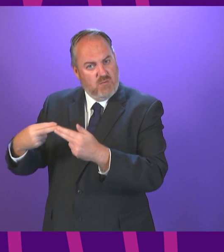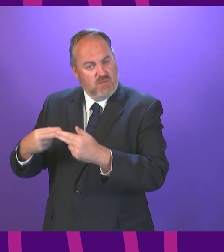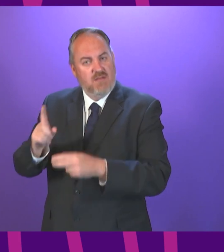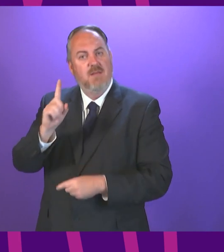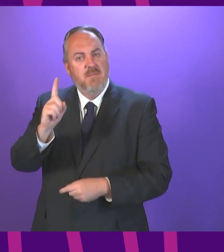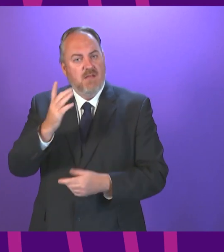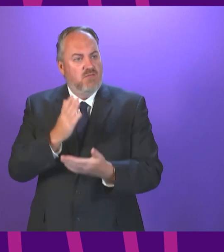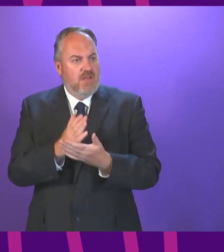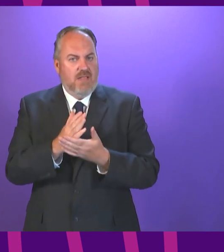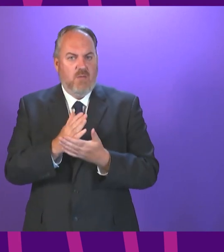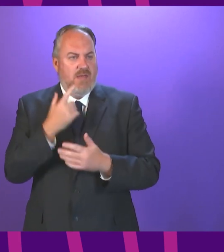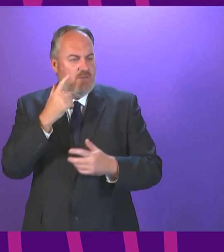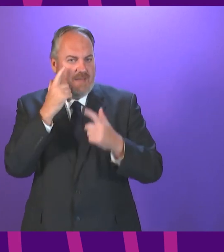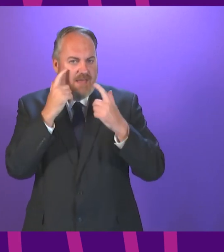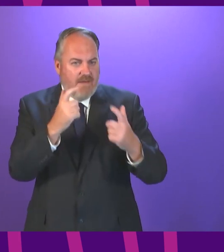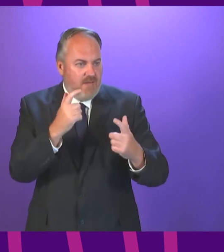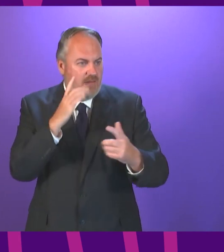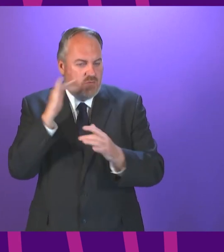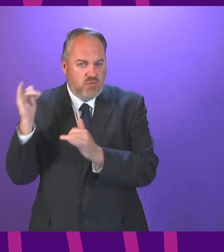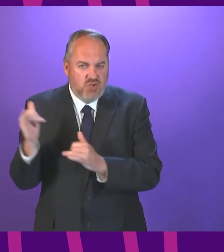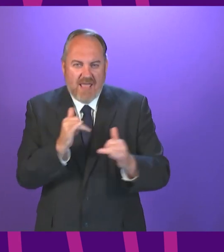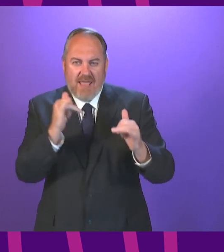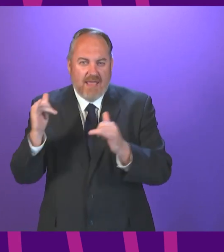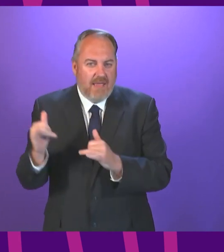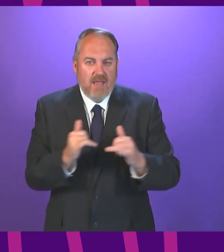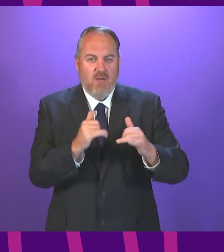on waste water sampling, for example—to make sure that we have the fullest possible picture.